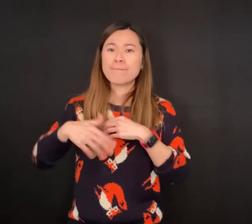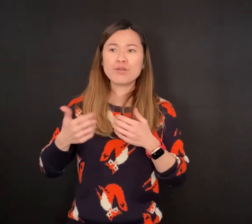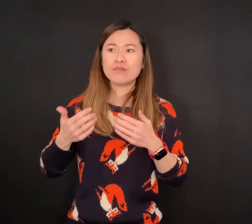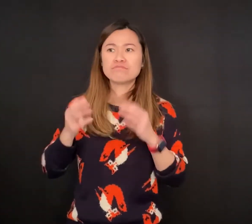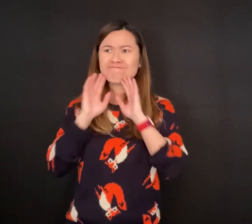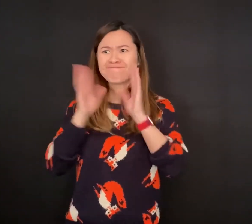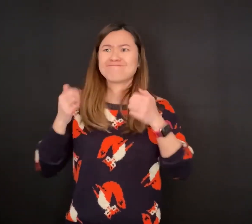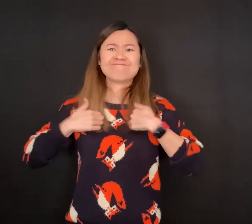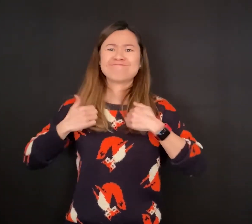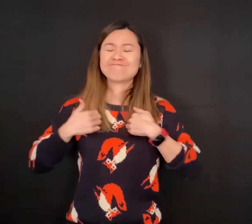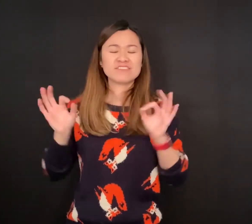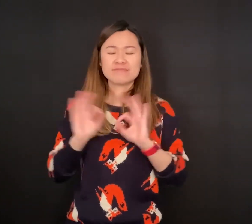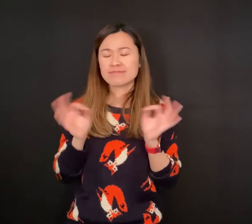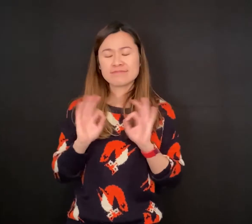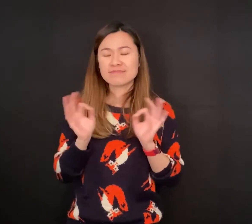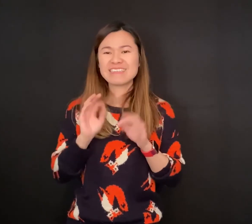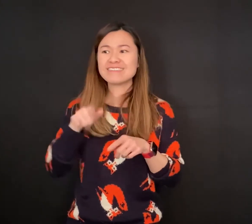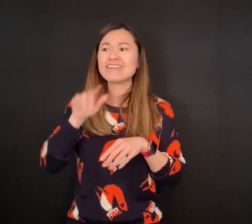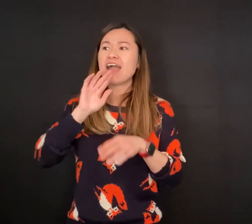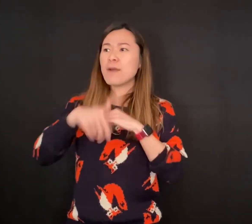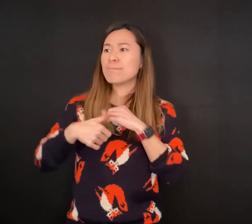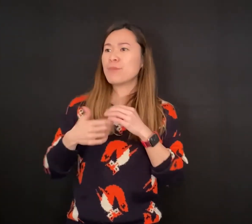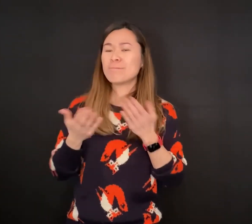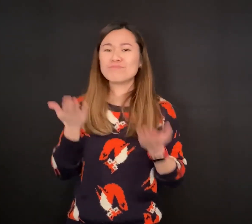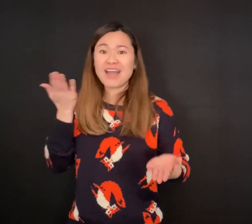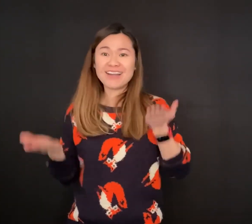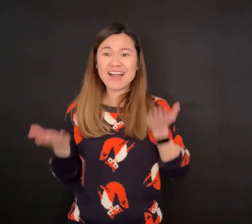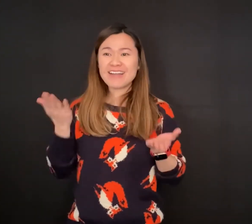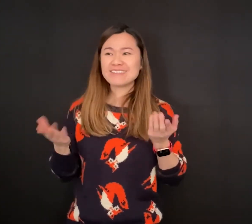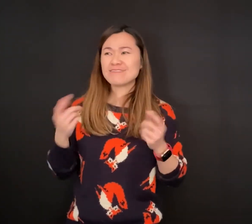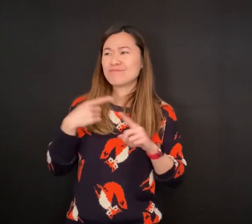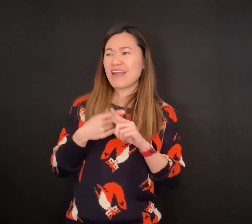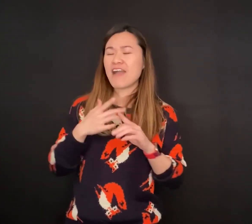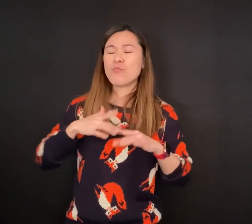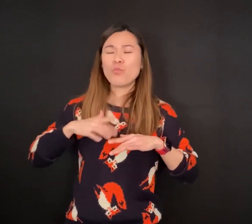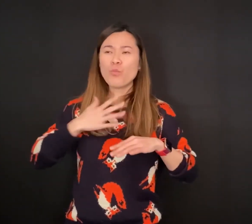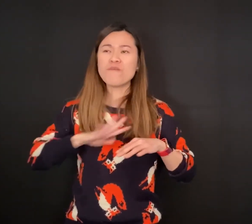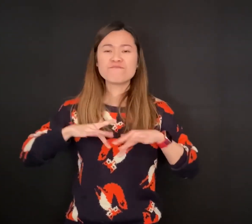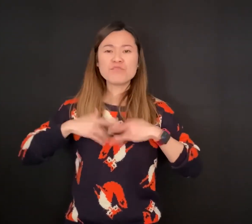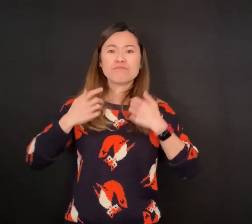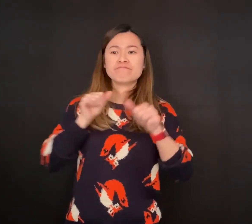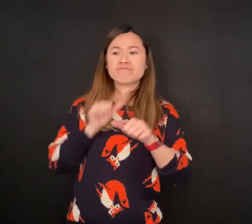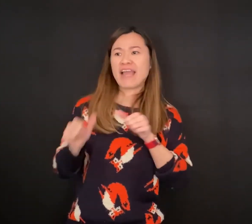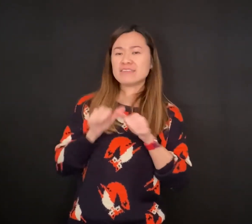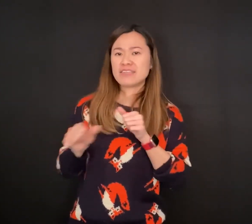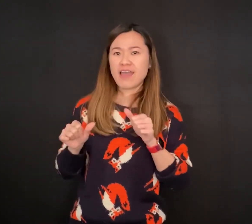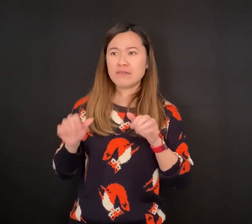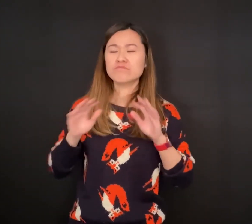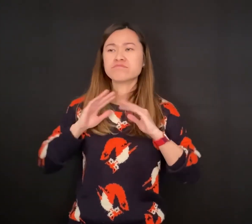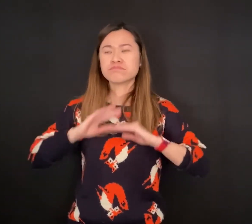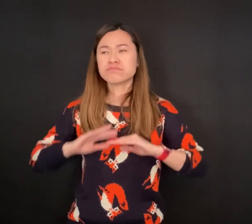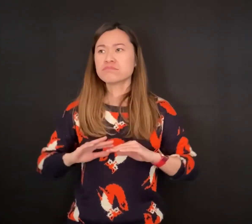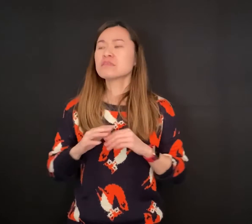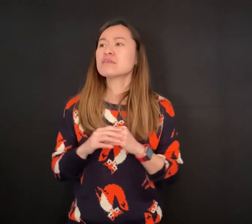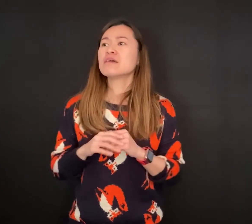amazingly fit. It's about balance and wanting to feel better.